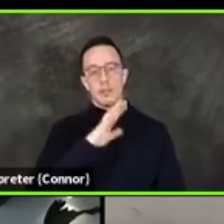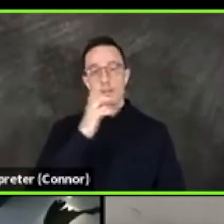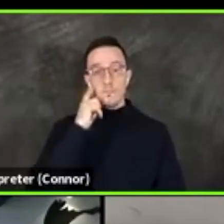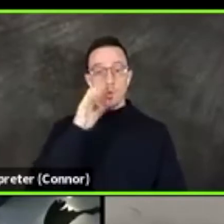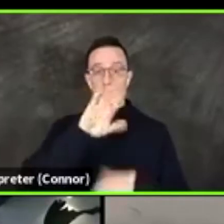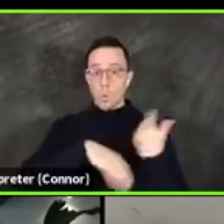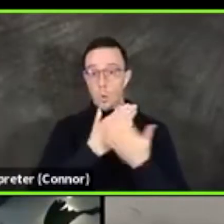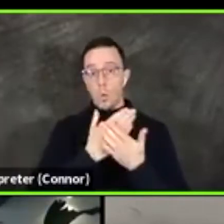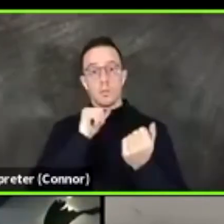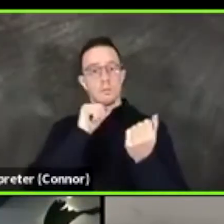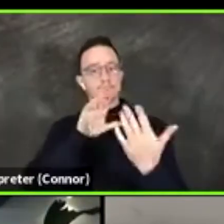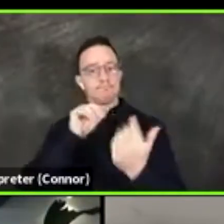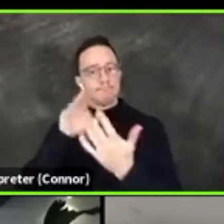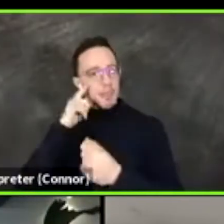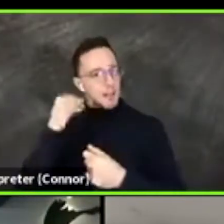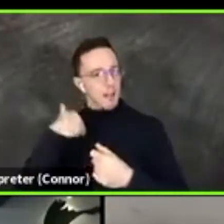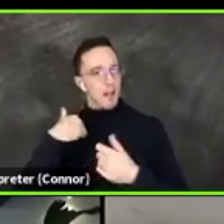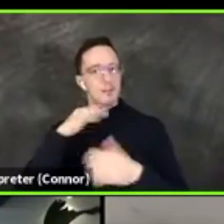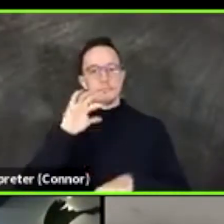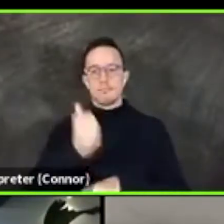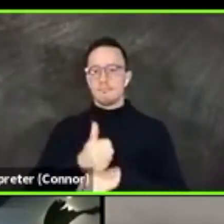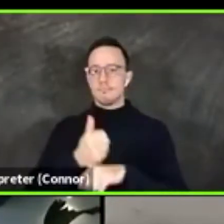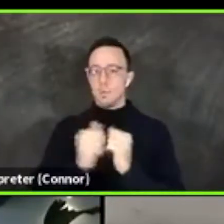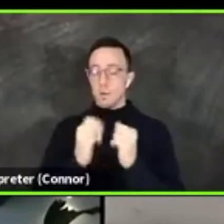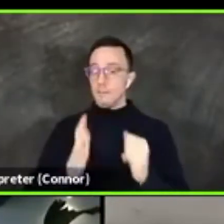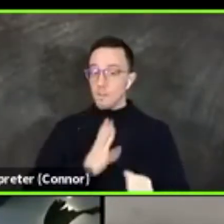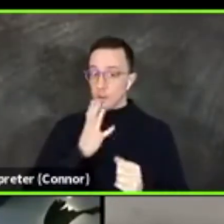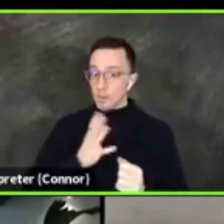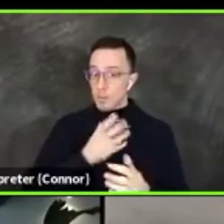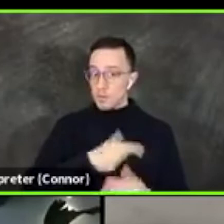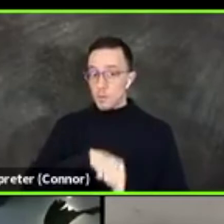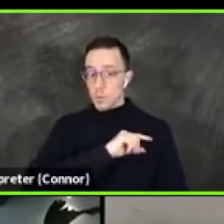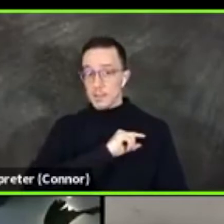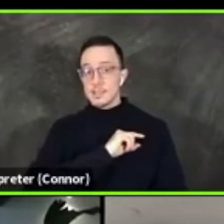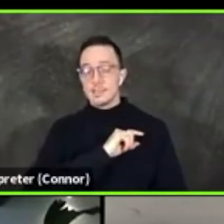THAT I'M EMPLOYING, WITH CERTAIN FORMAL, QUALITIES THAT IT IS COMING FROM,